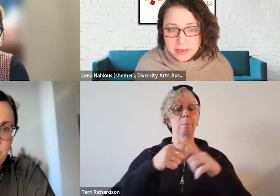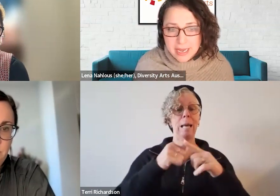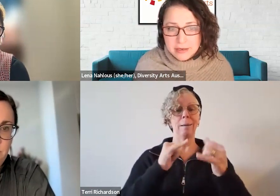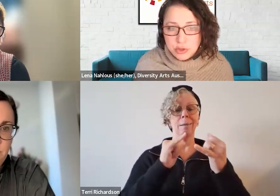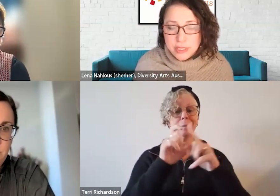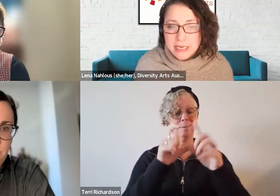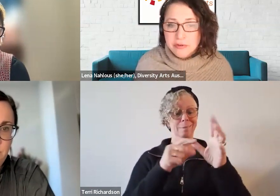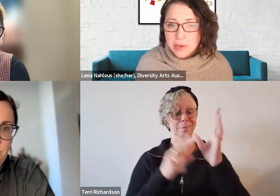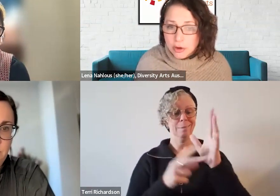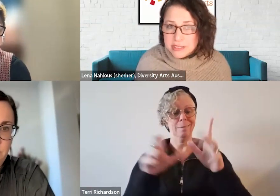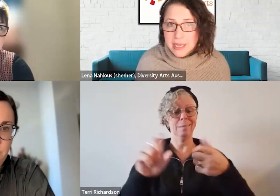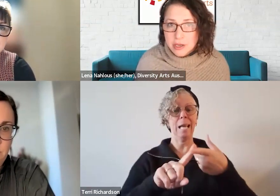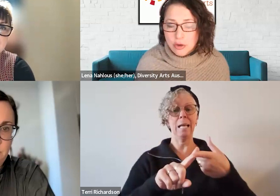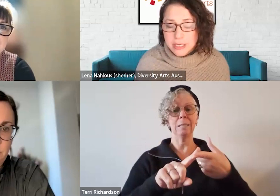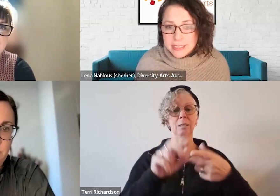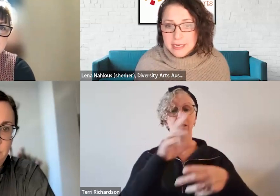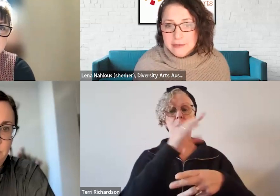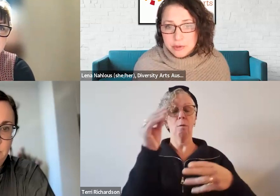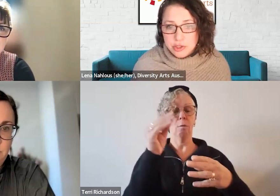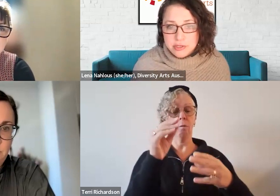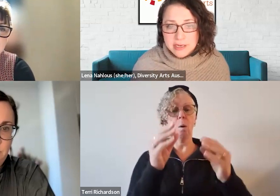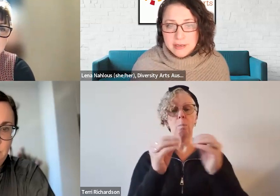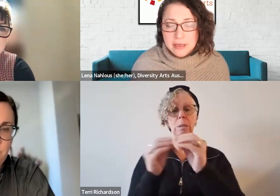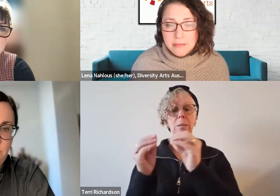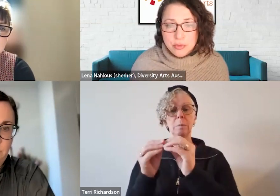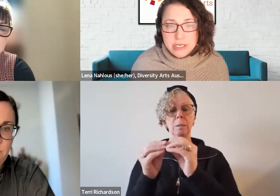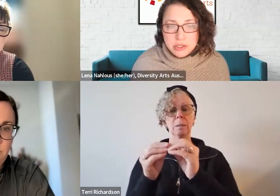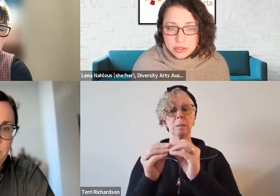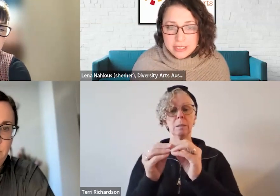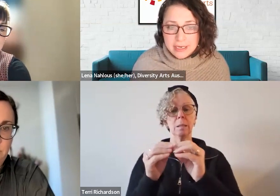and you'll hear from co-CEO and executive producer Merindah Donnelly